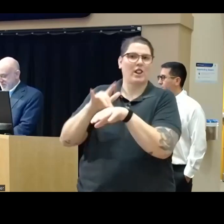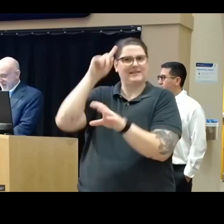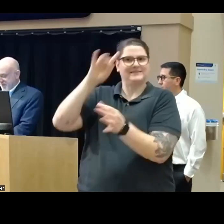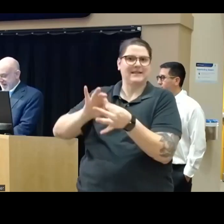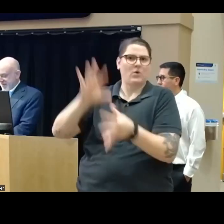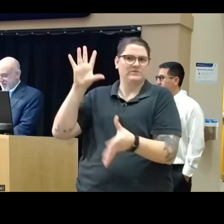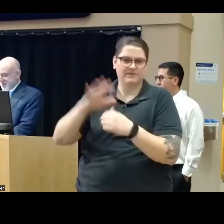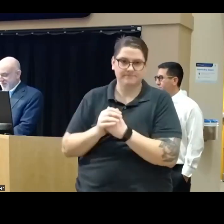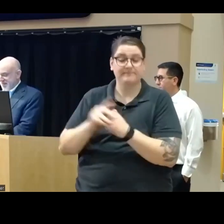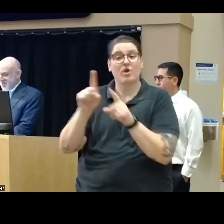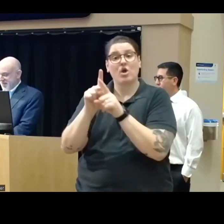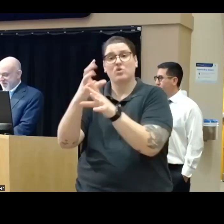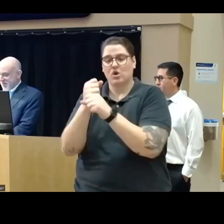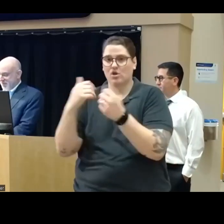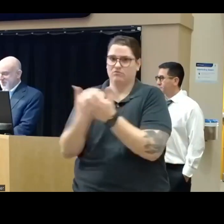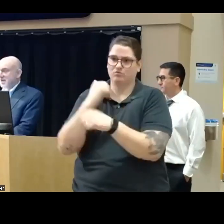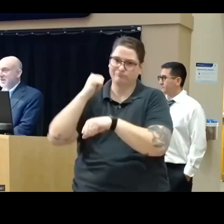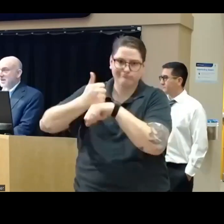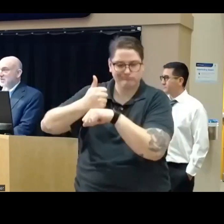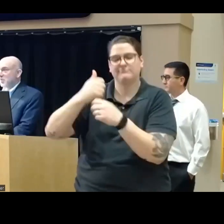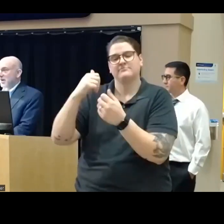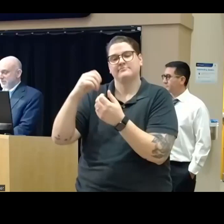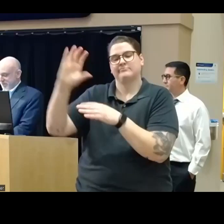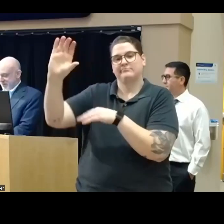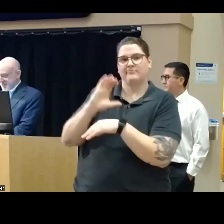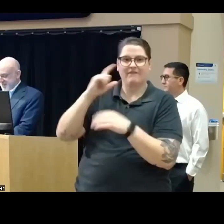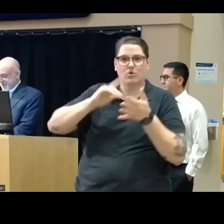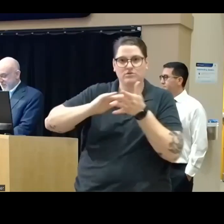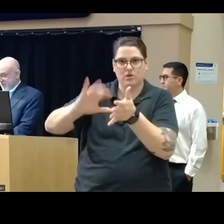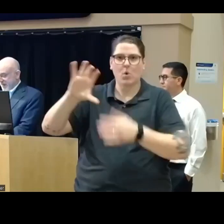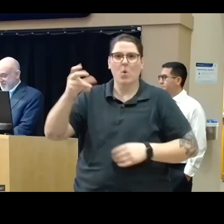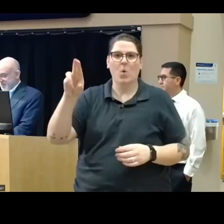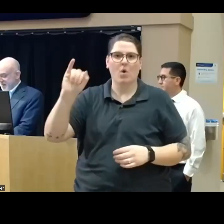to develop a novel segmentation algorithm for studying chloride plexus morphology